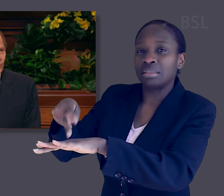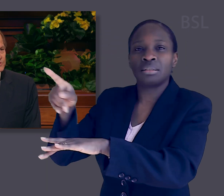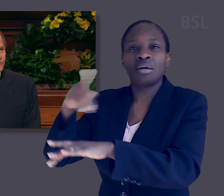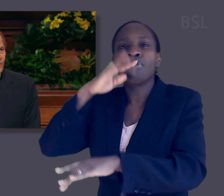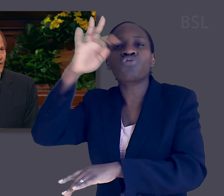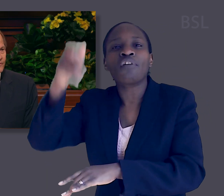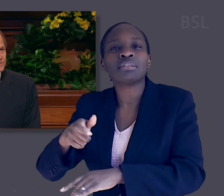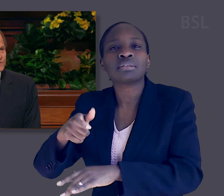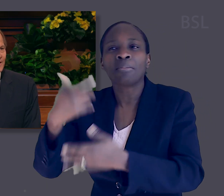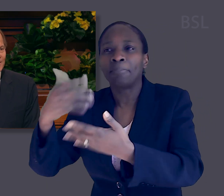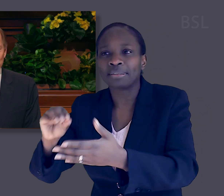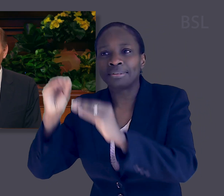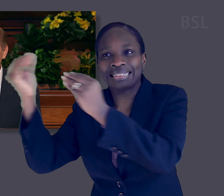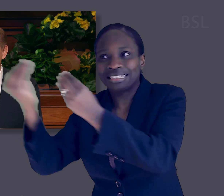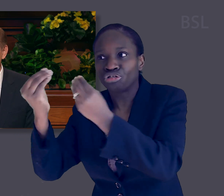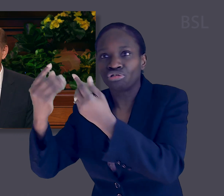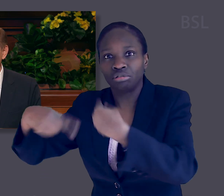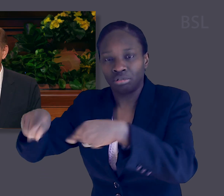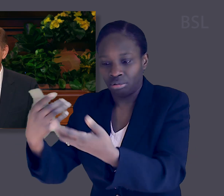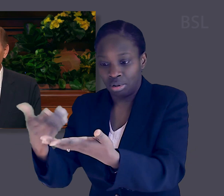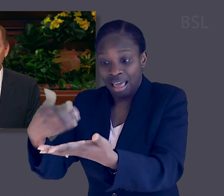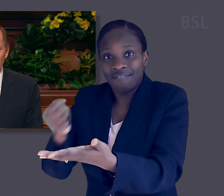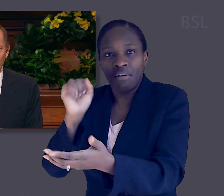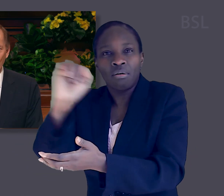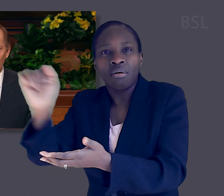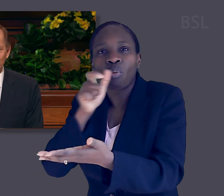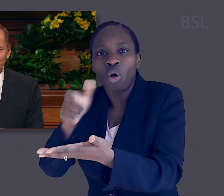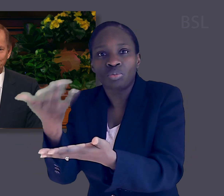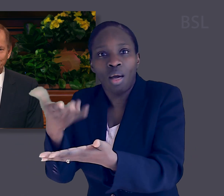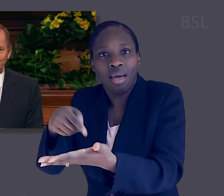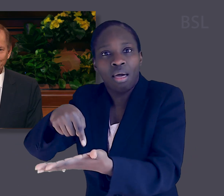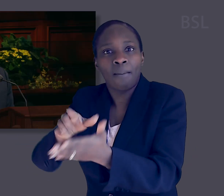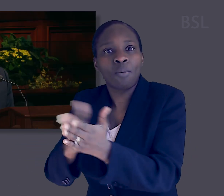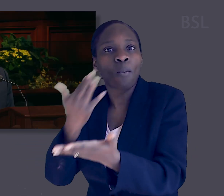and the words of the prophets as told in the Book of Mormon.